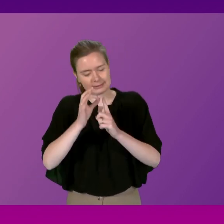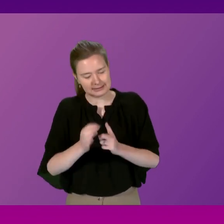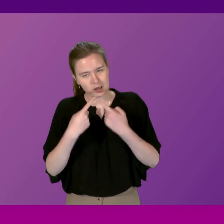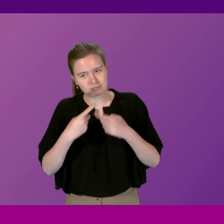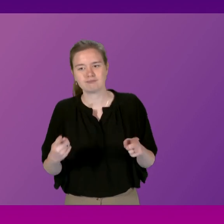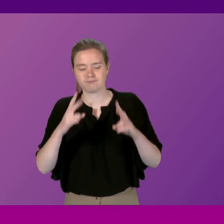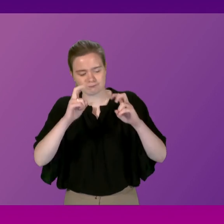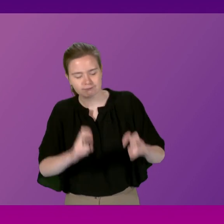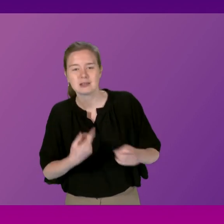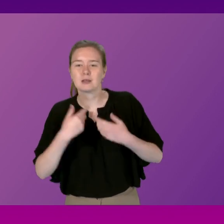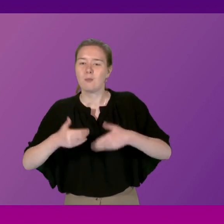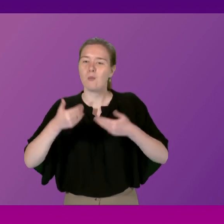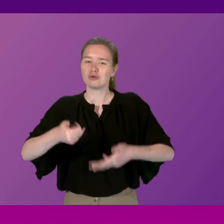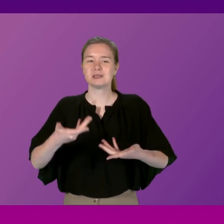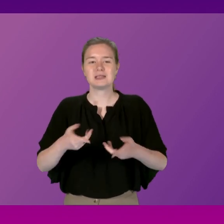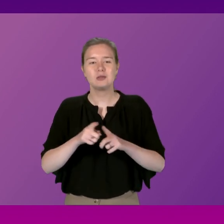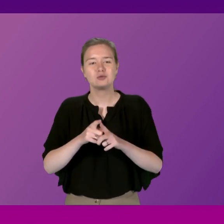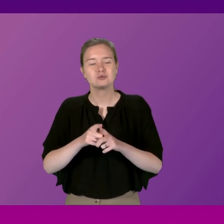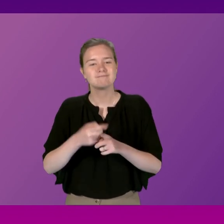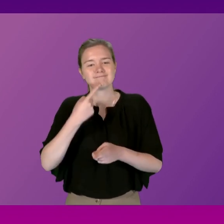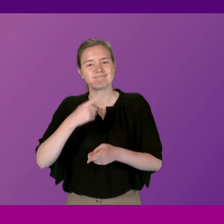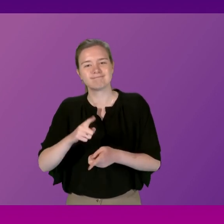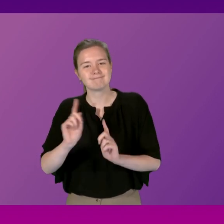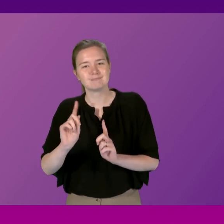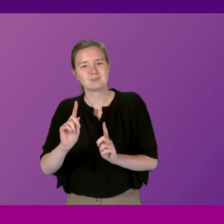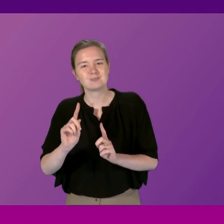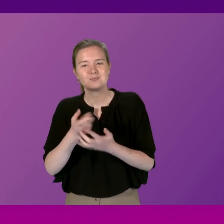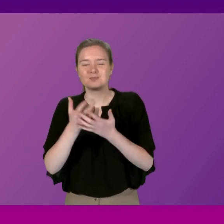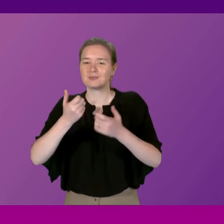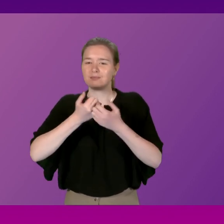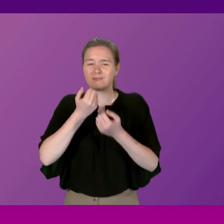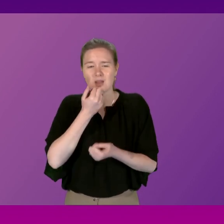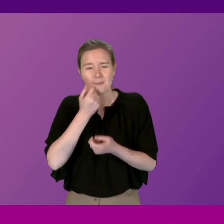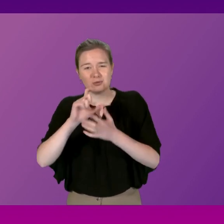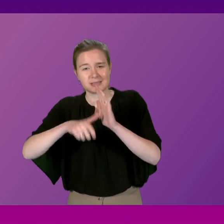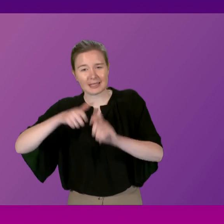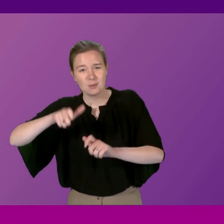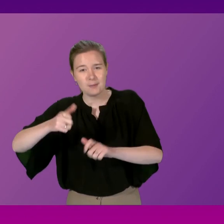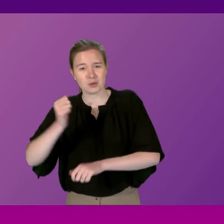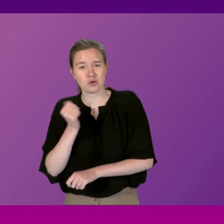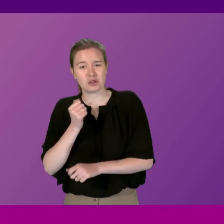the motion also neglects to mention the huge number of disabled people in Scotland’s temporary accommodation.